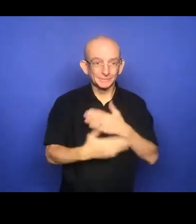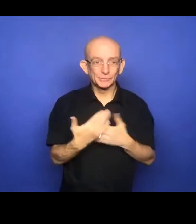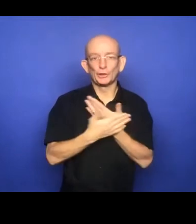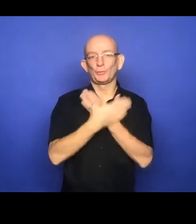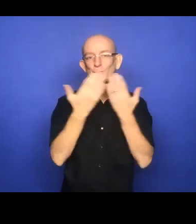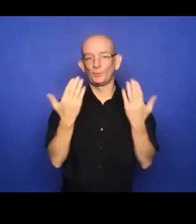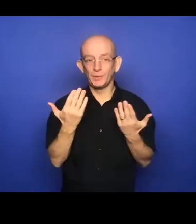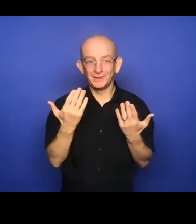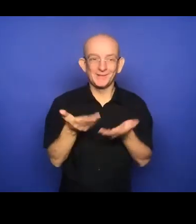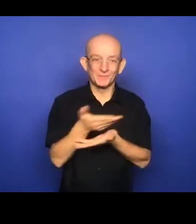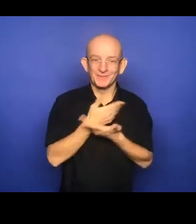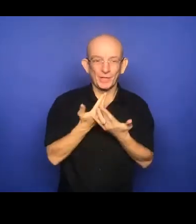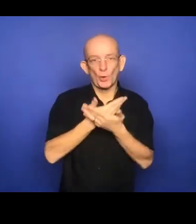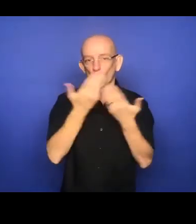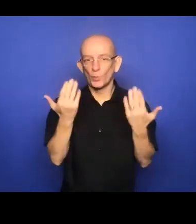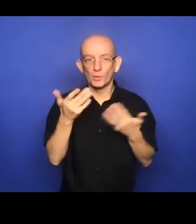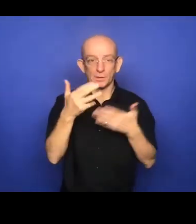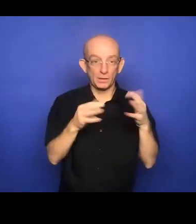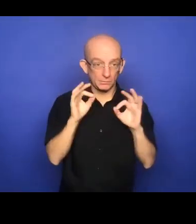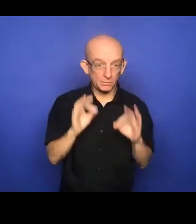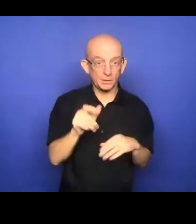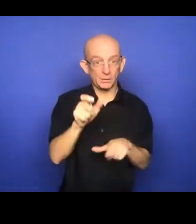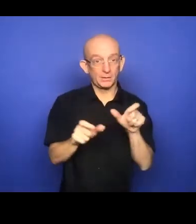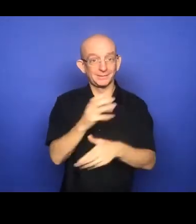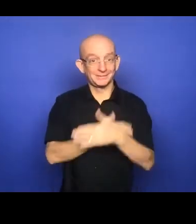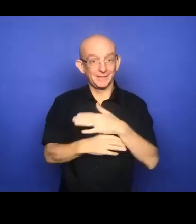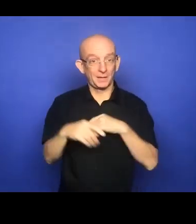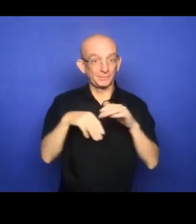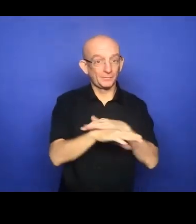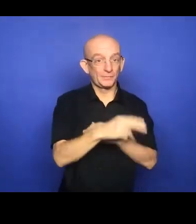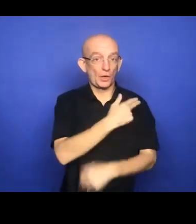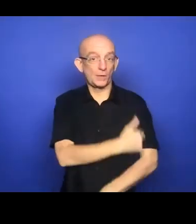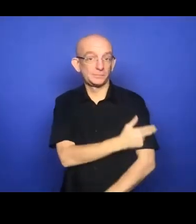or for example how accessible isolation centers were among other